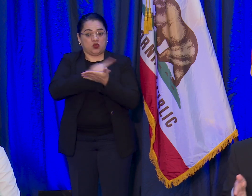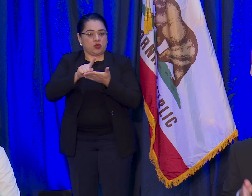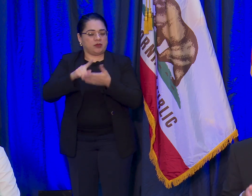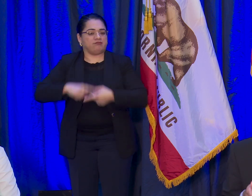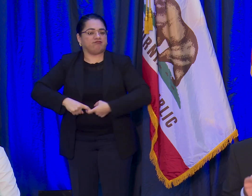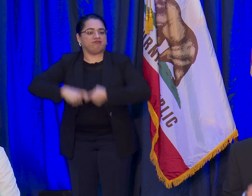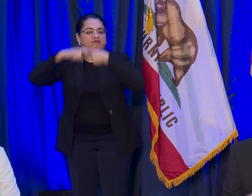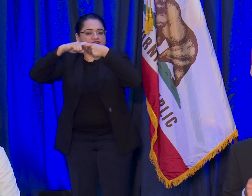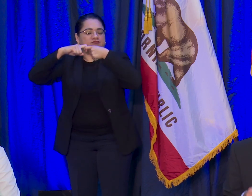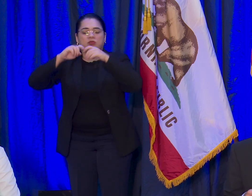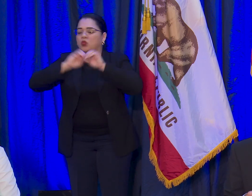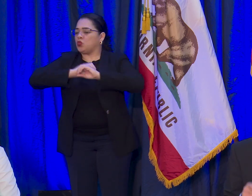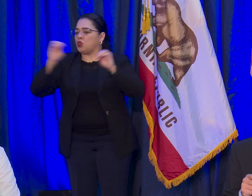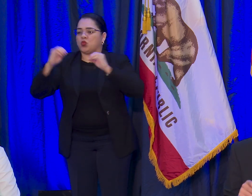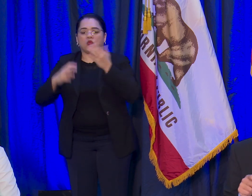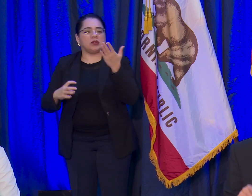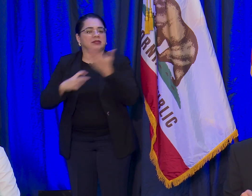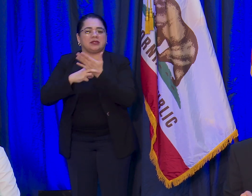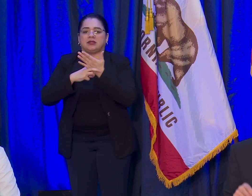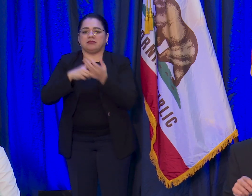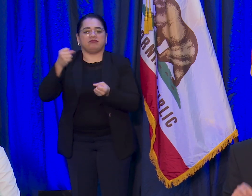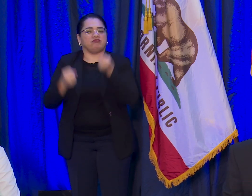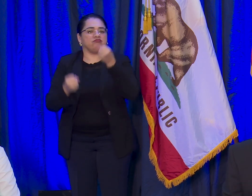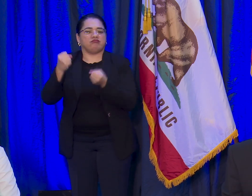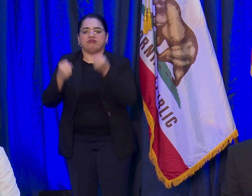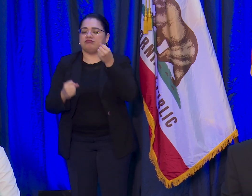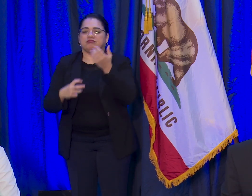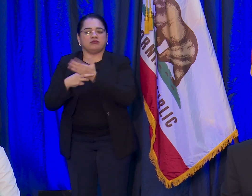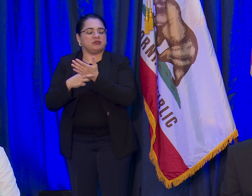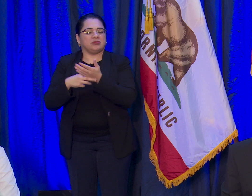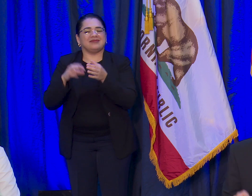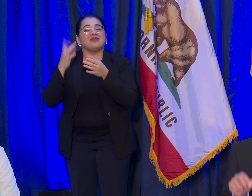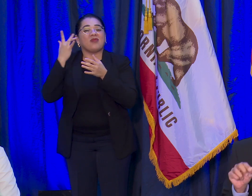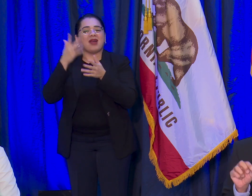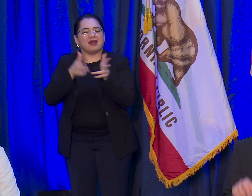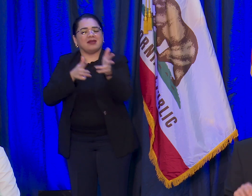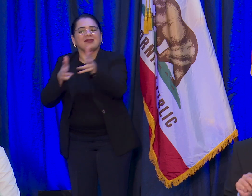will not be tickets given as it relate to street sweeping. We know this is